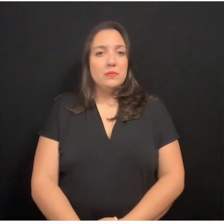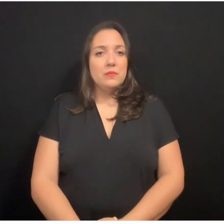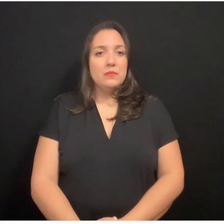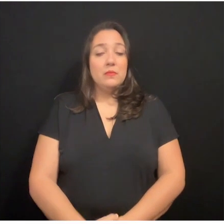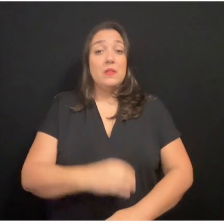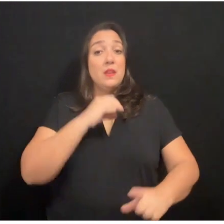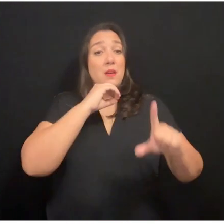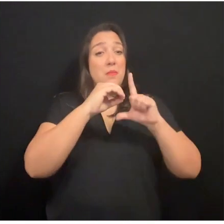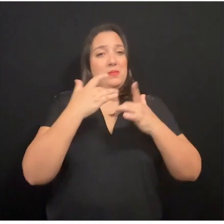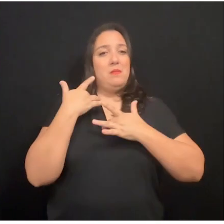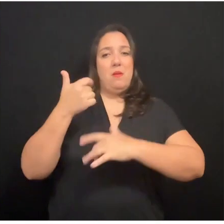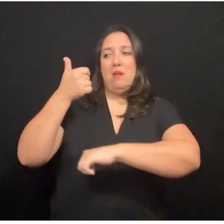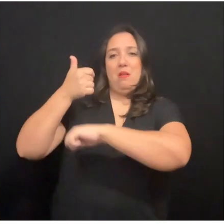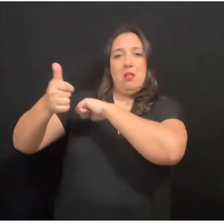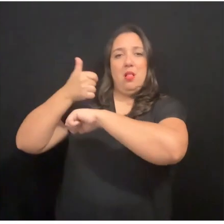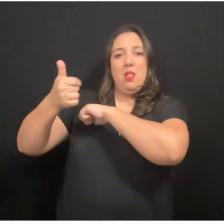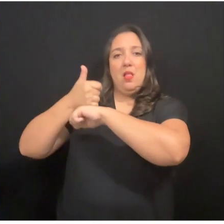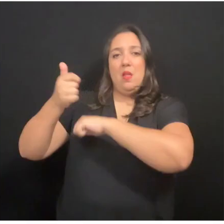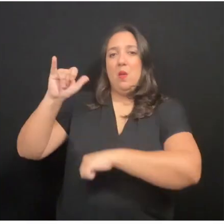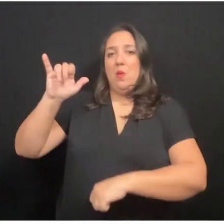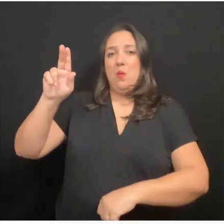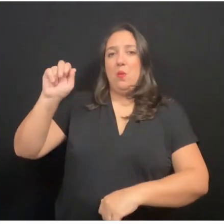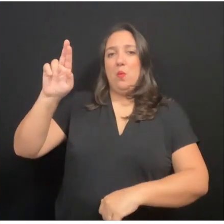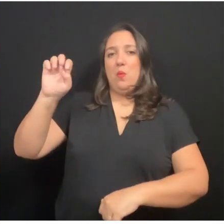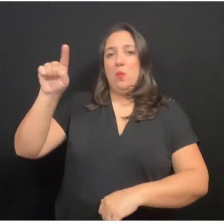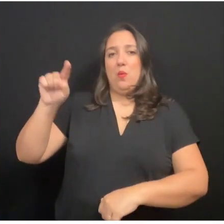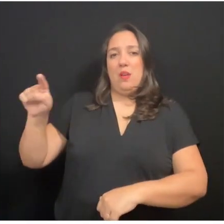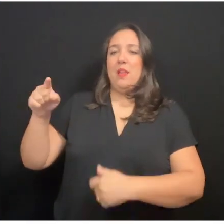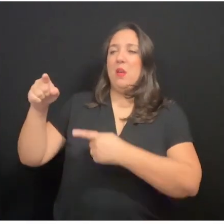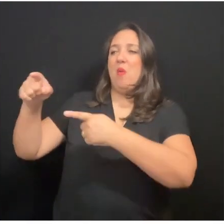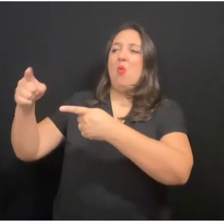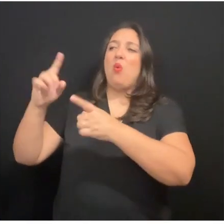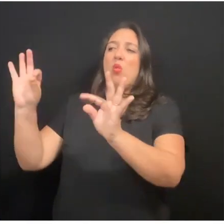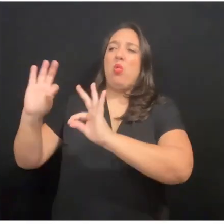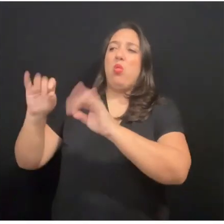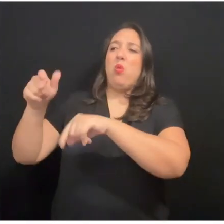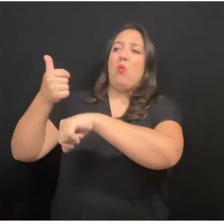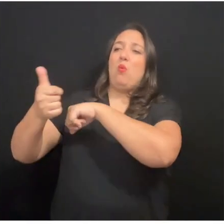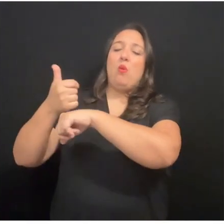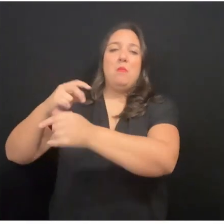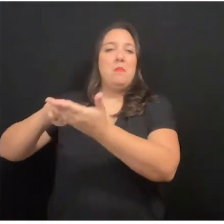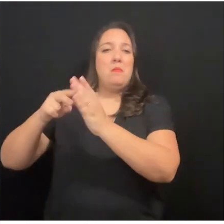El Paso likes to blame Juarez. It's like that blame it on the little sister kind of thing. So Juarez always takes the blame